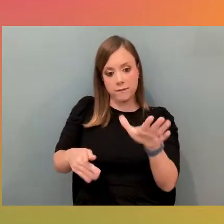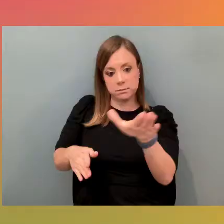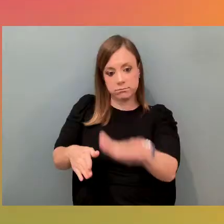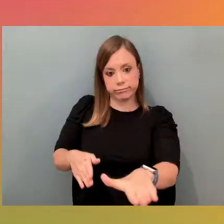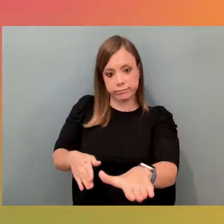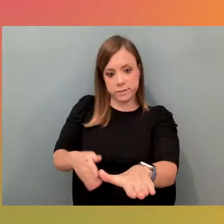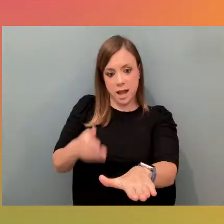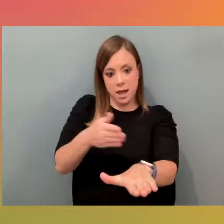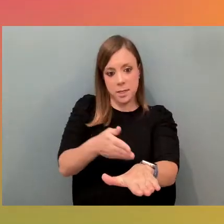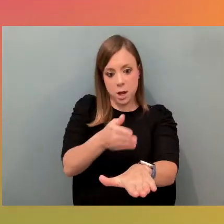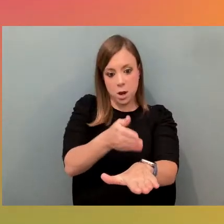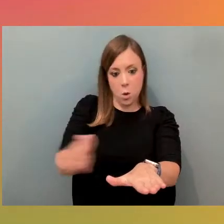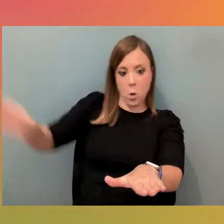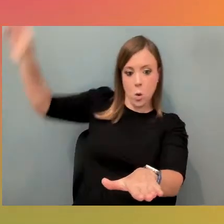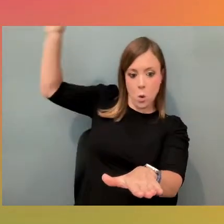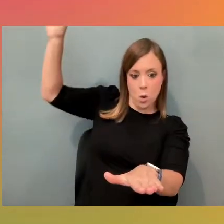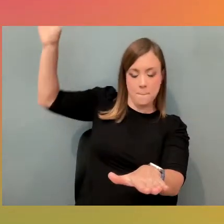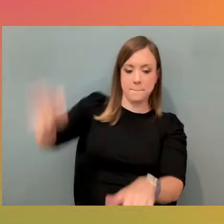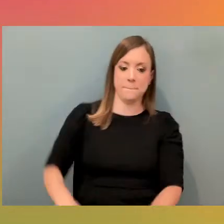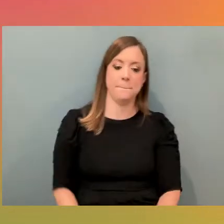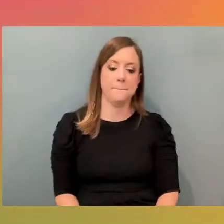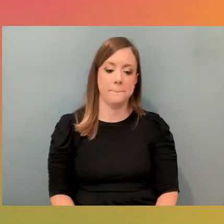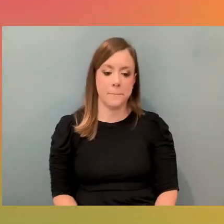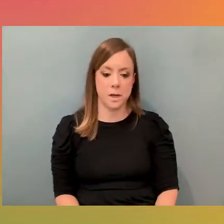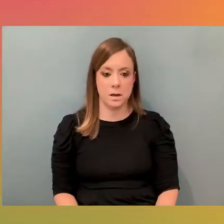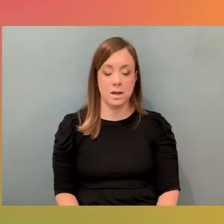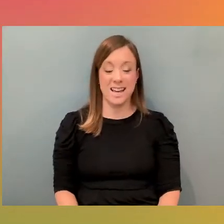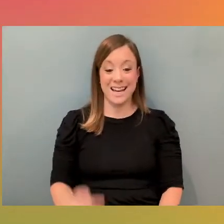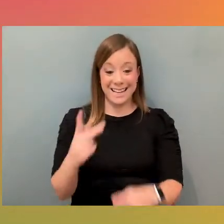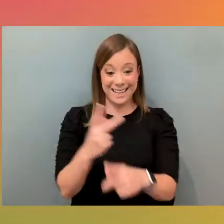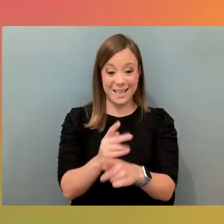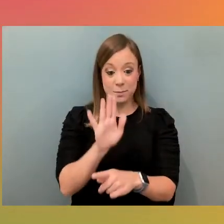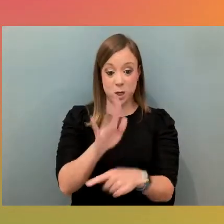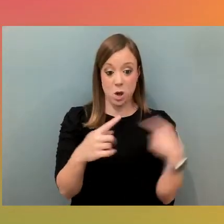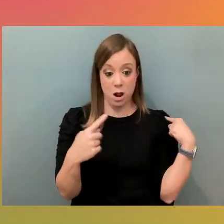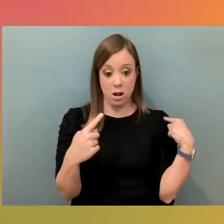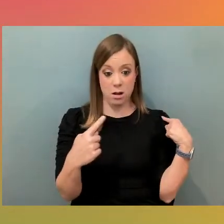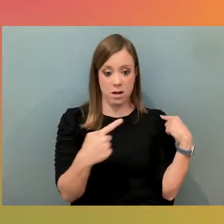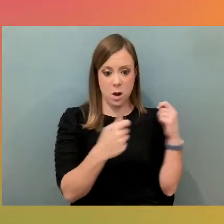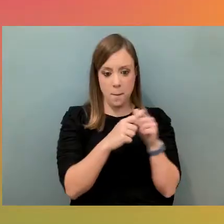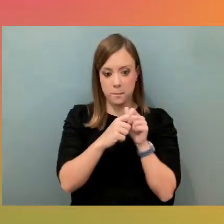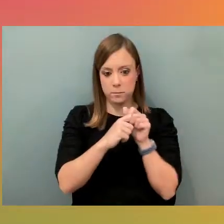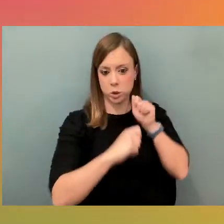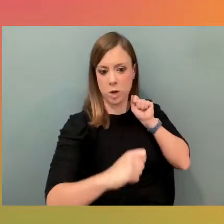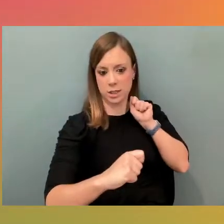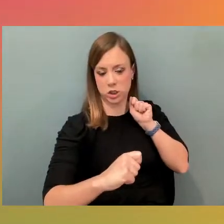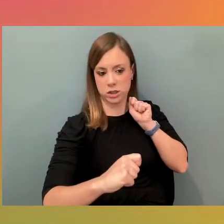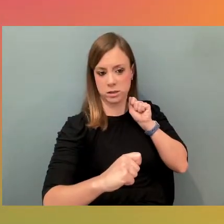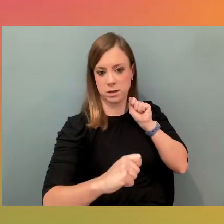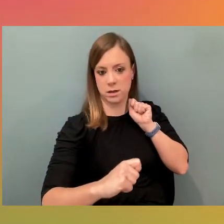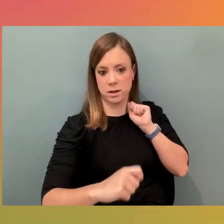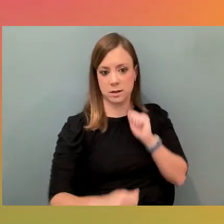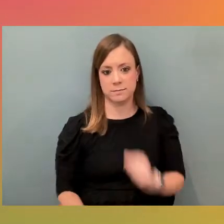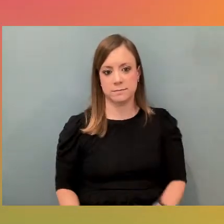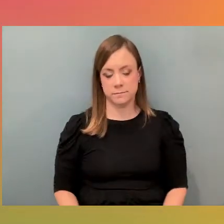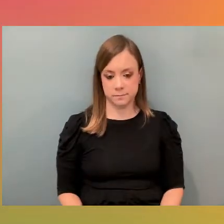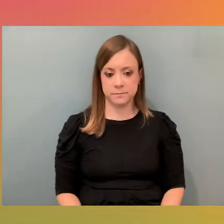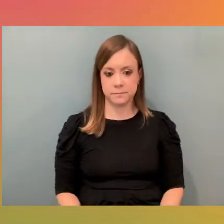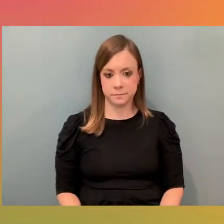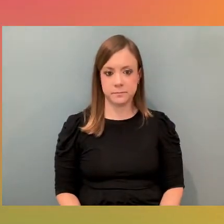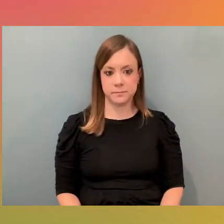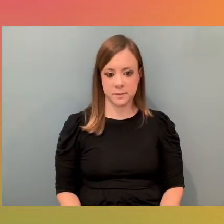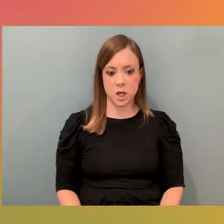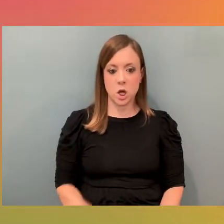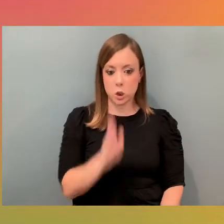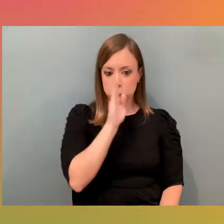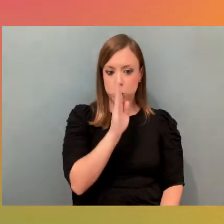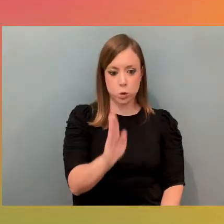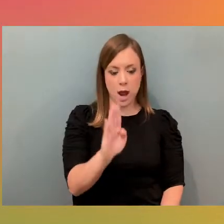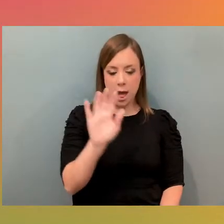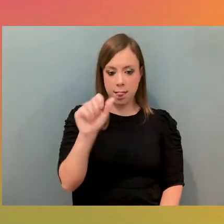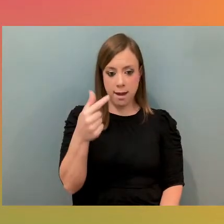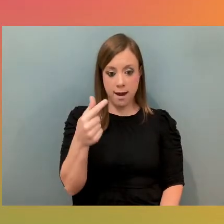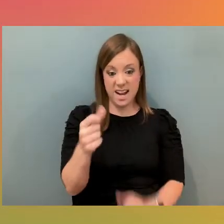HEEL DOWN WE ARE COULD BE.